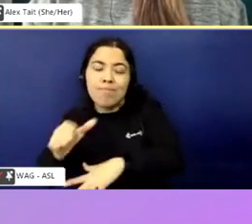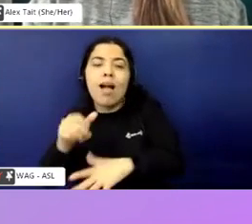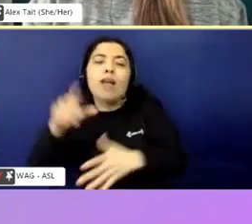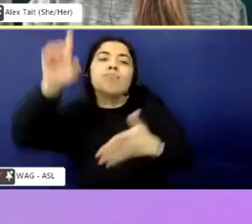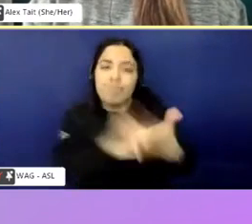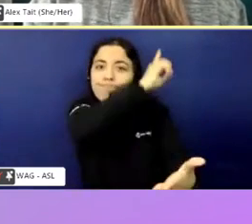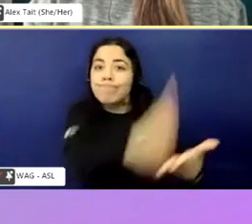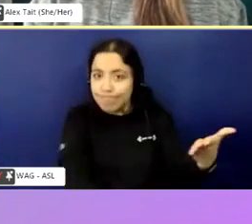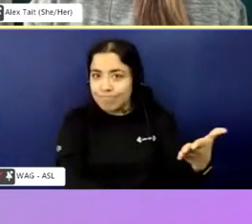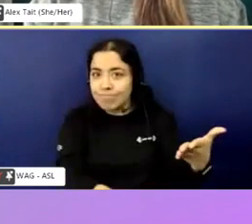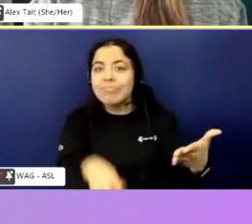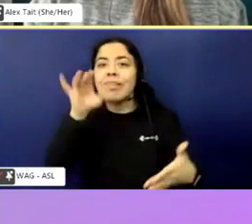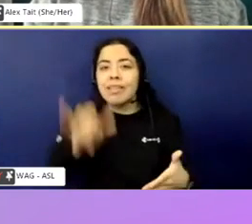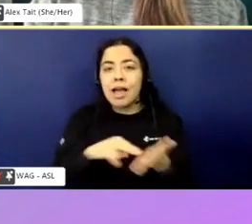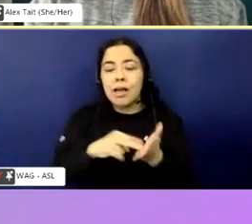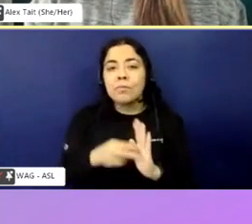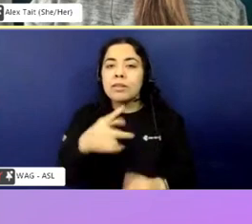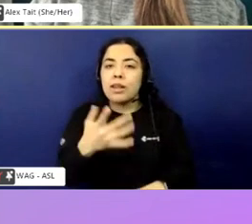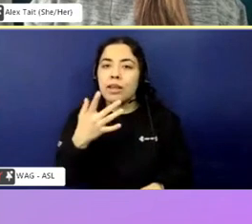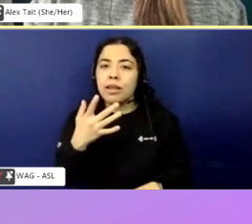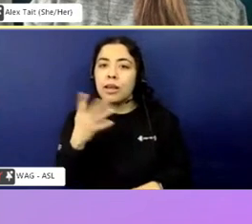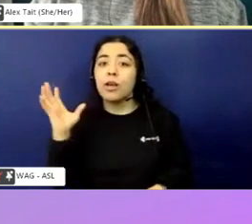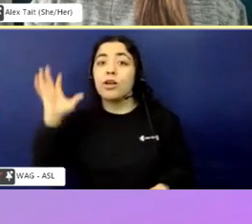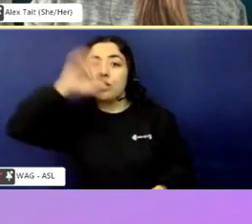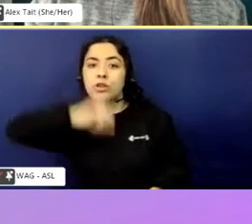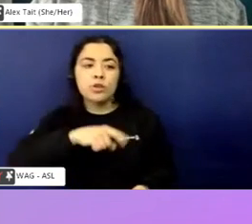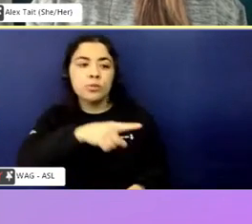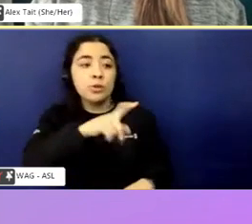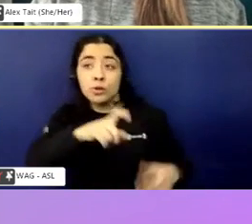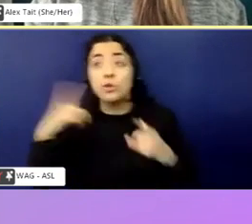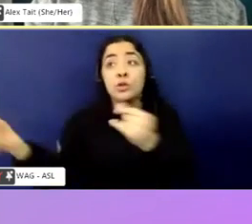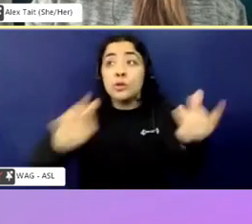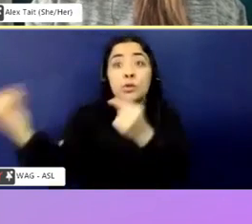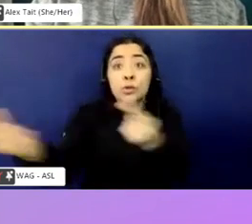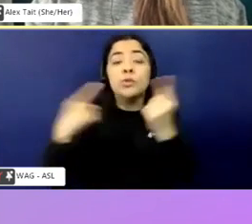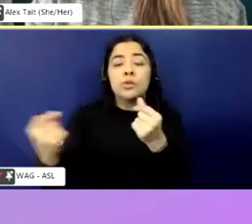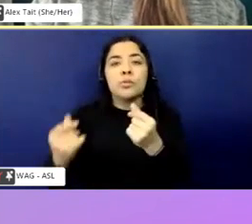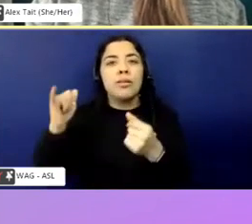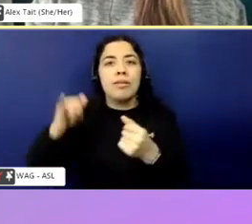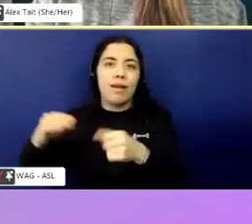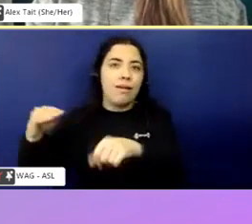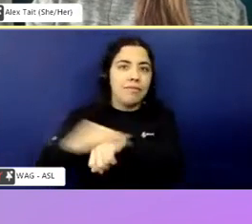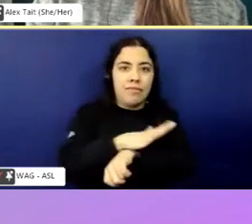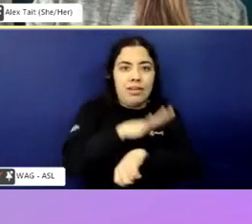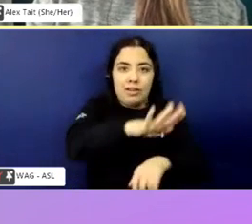will not meaningfully meaningfully contribute to the force if they pursue an education. Again, favoring